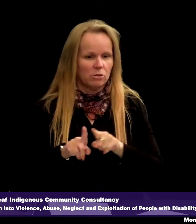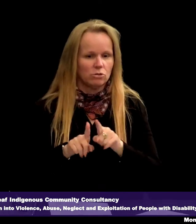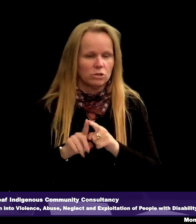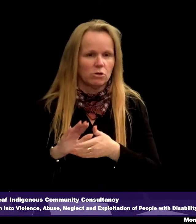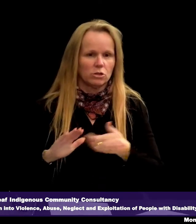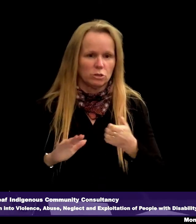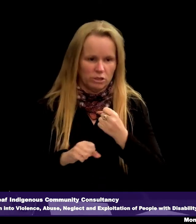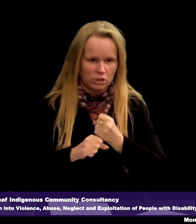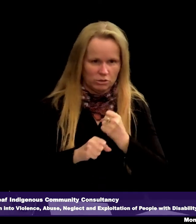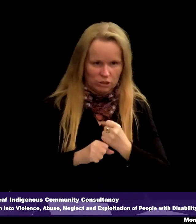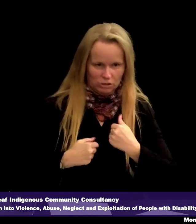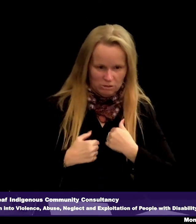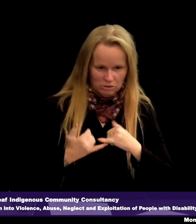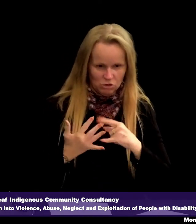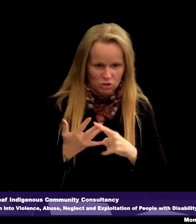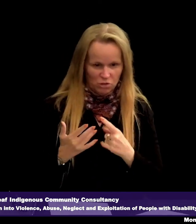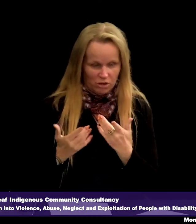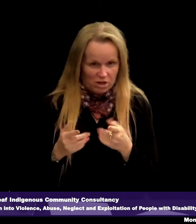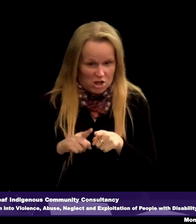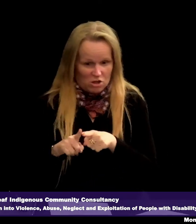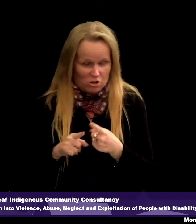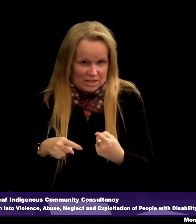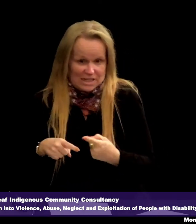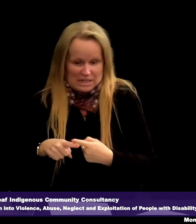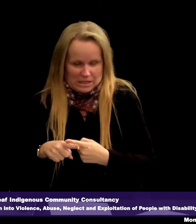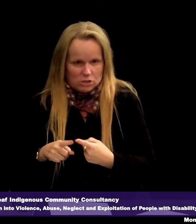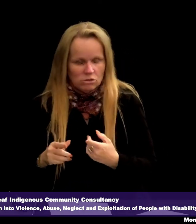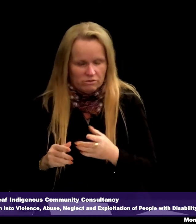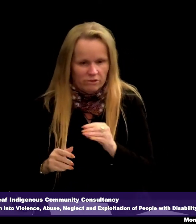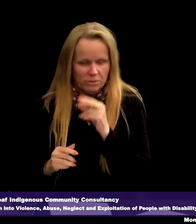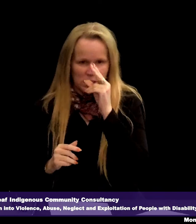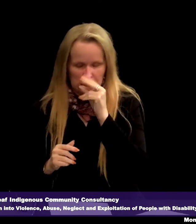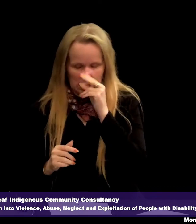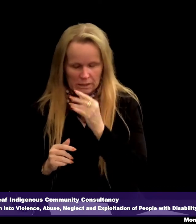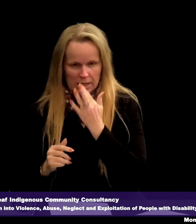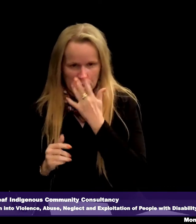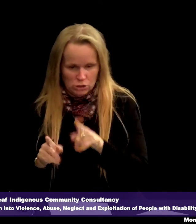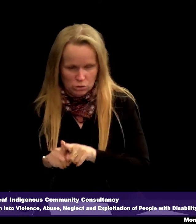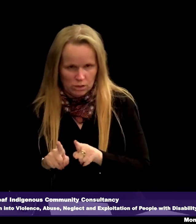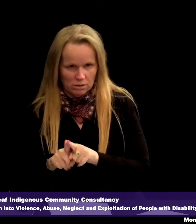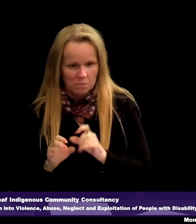country but I'm also part of the Stolen Generation. I learned English from a very young age as well.